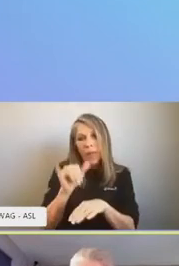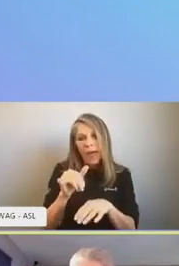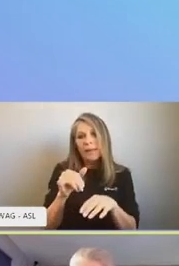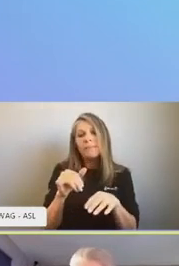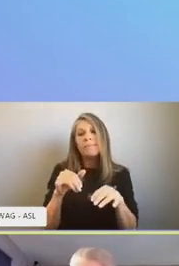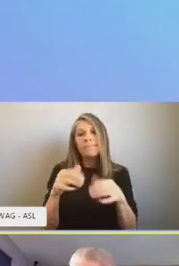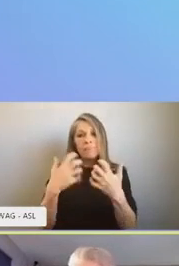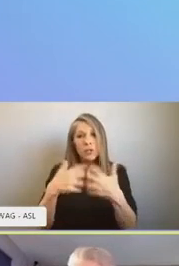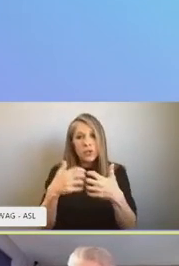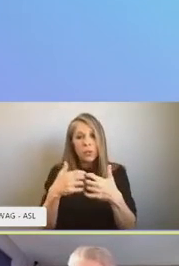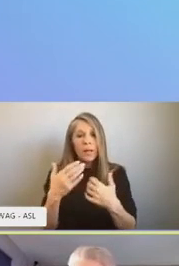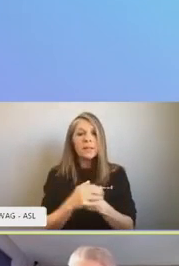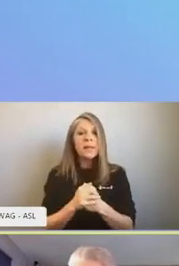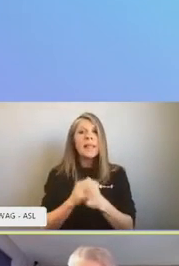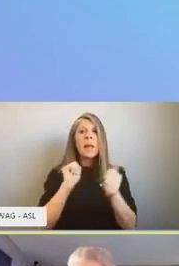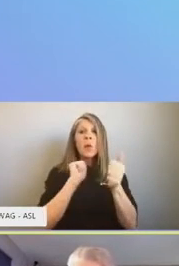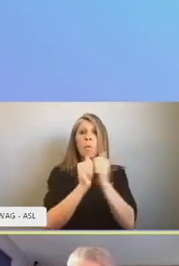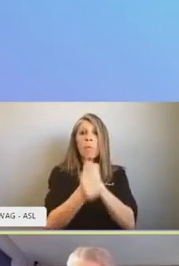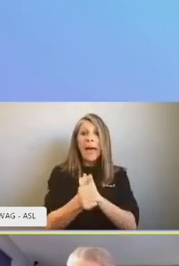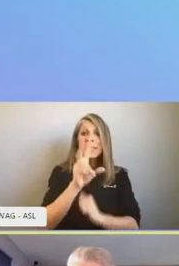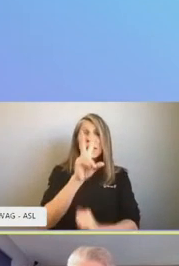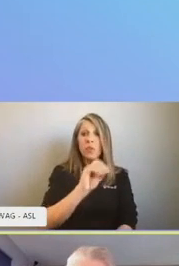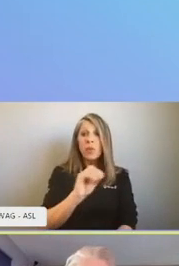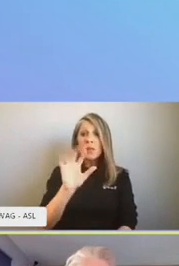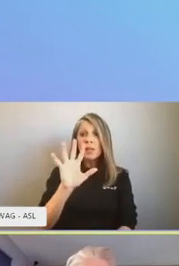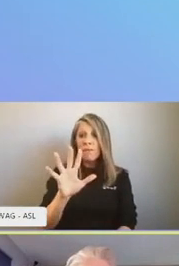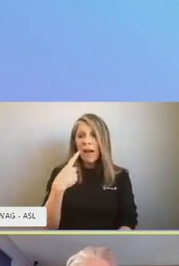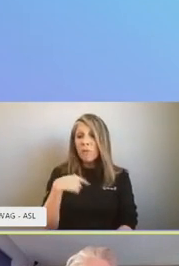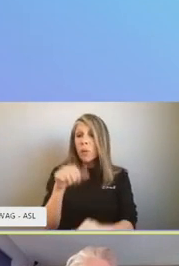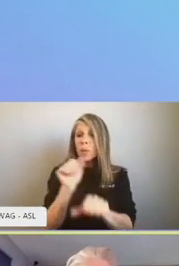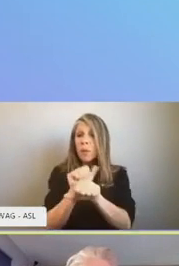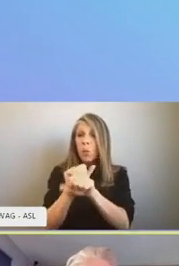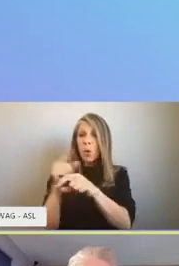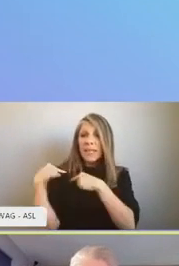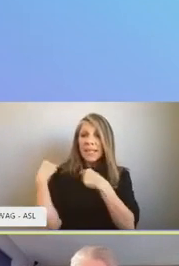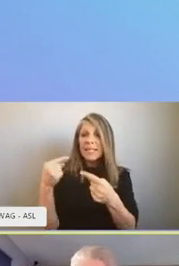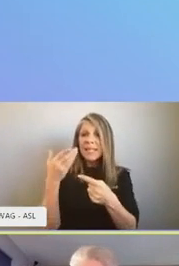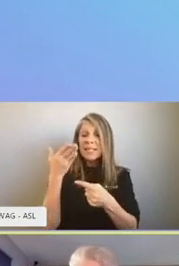there were no requirements for how usable that device was or that system was. They were